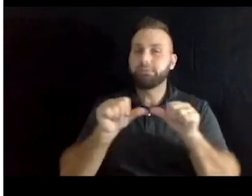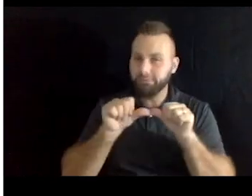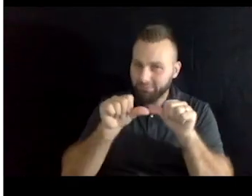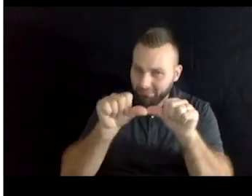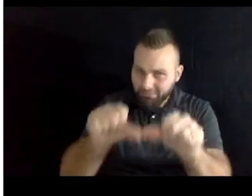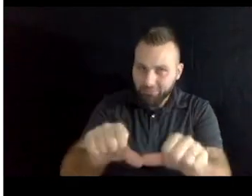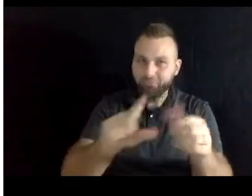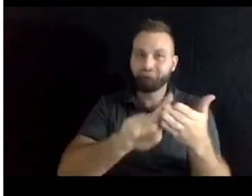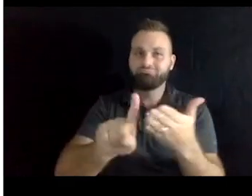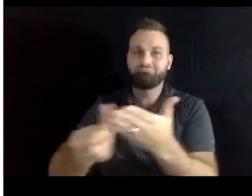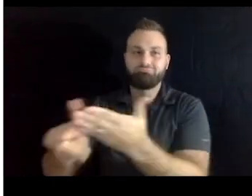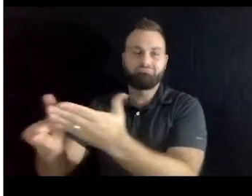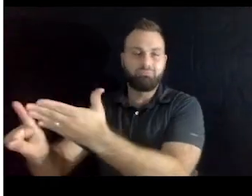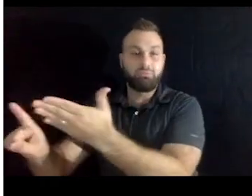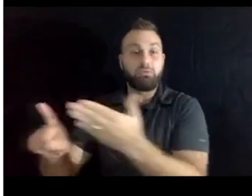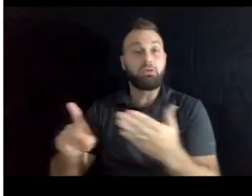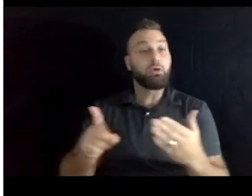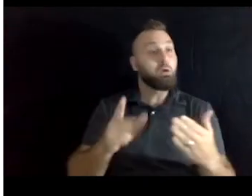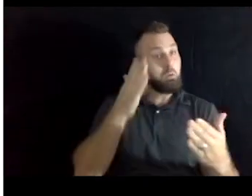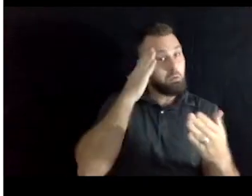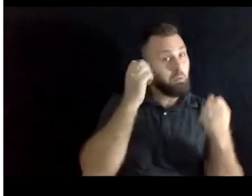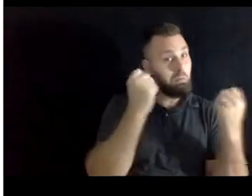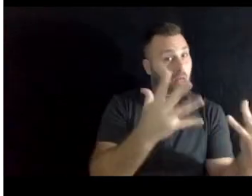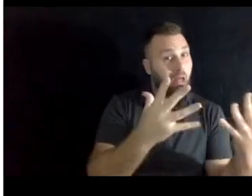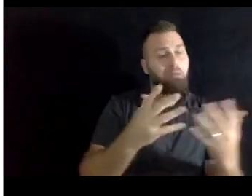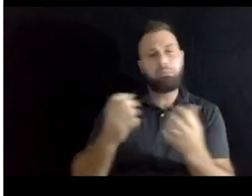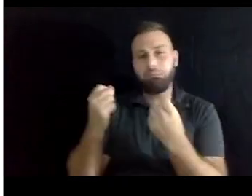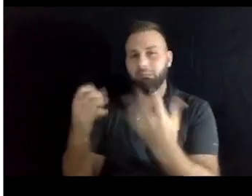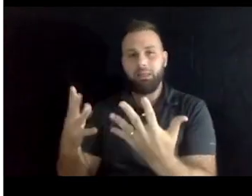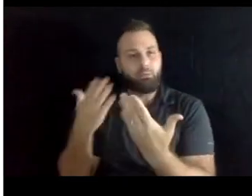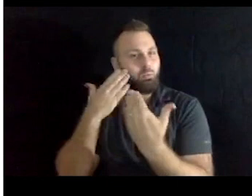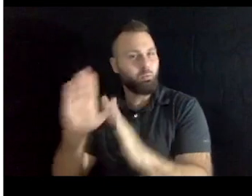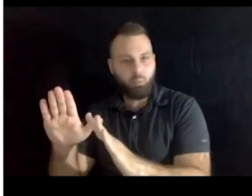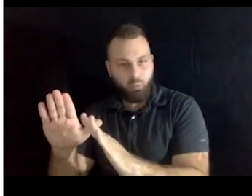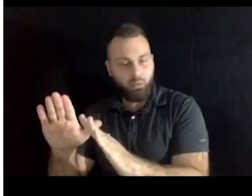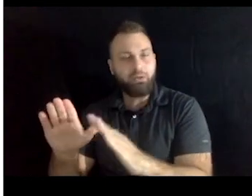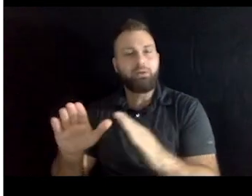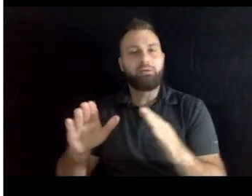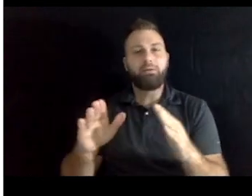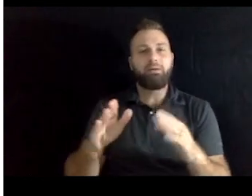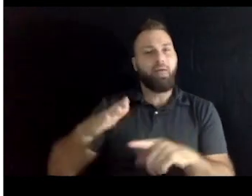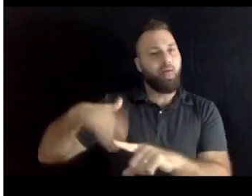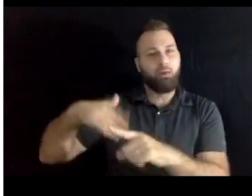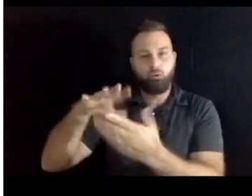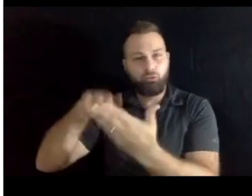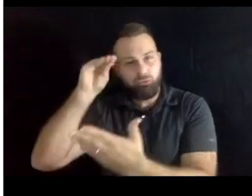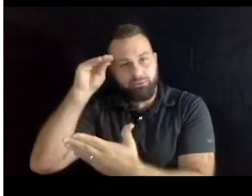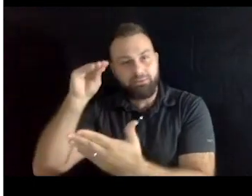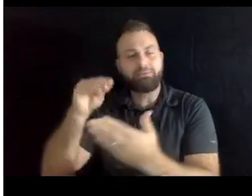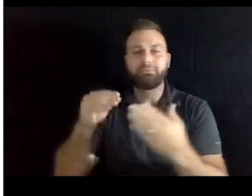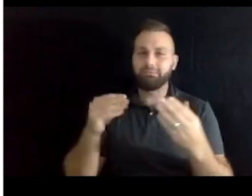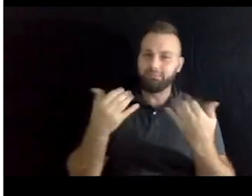lot there is a lot that we don't learn and there's a lot of progress that we still have to make.